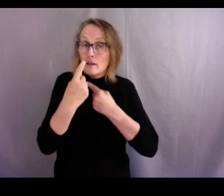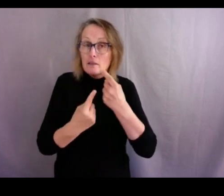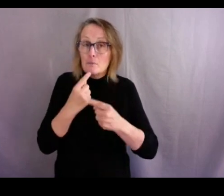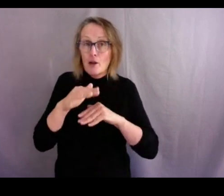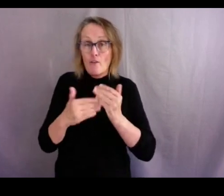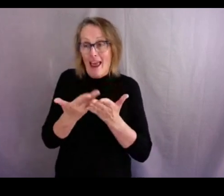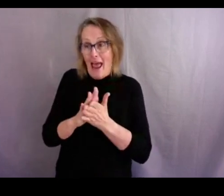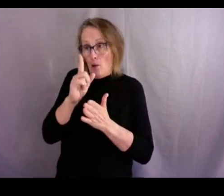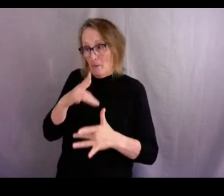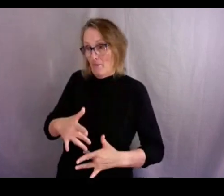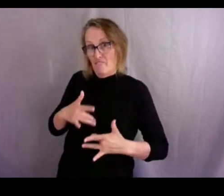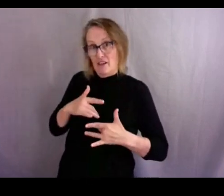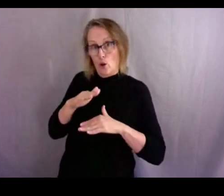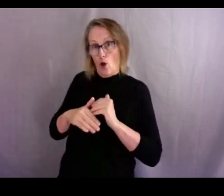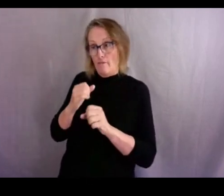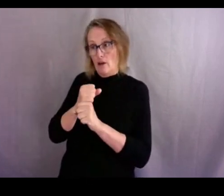on the part of Pacific artists...